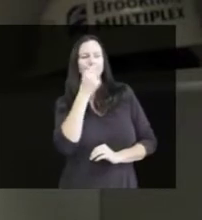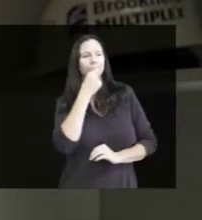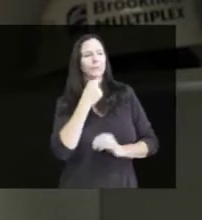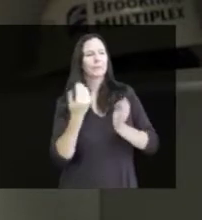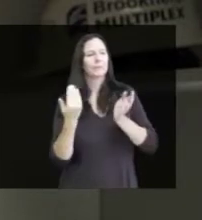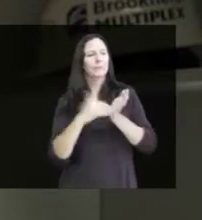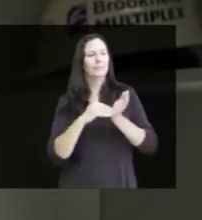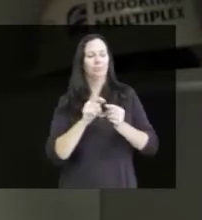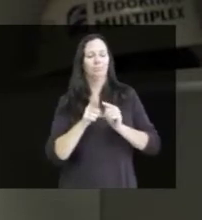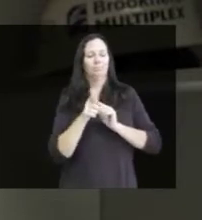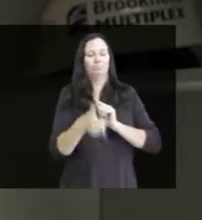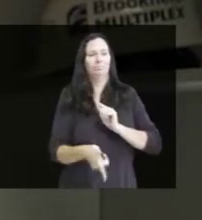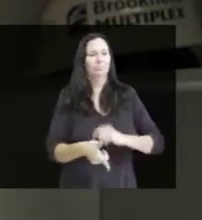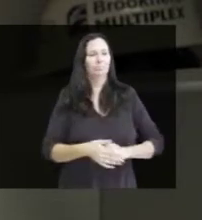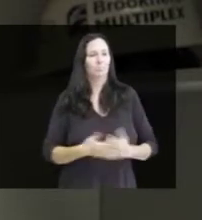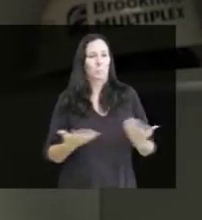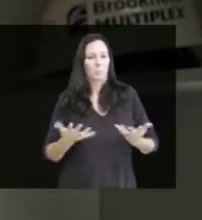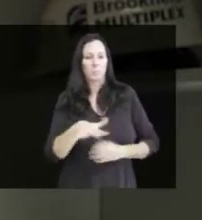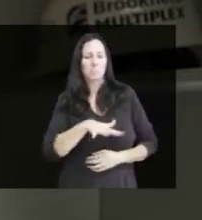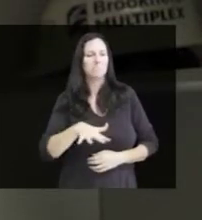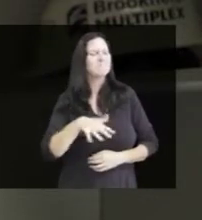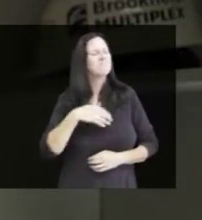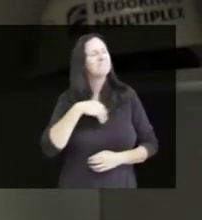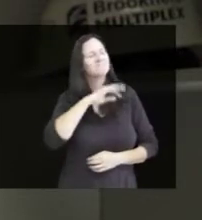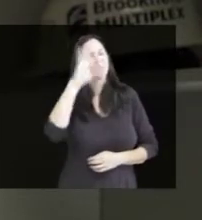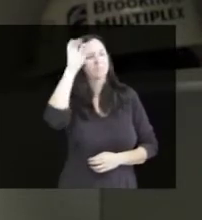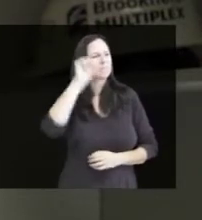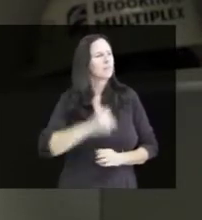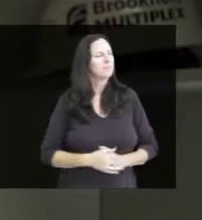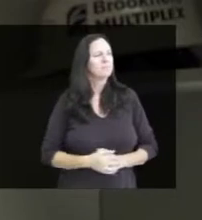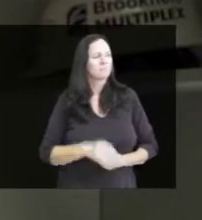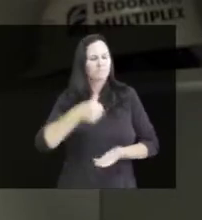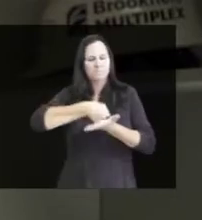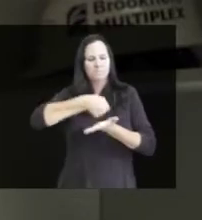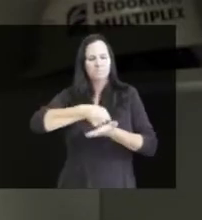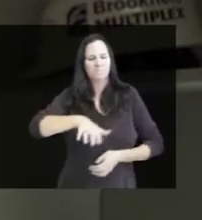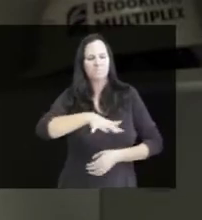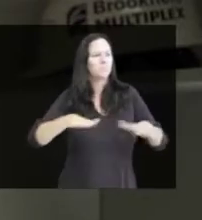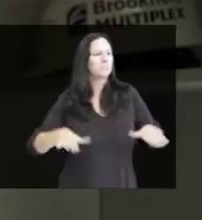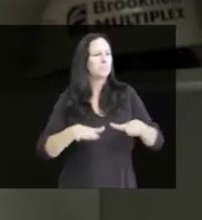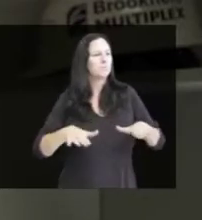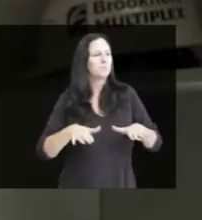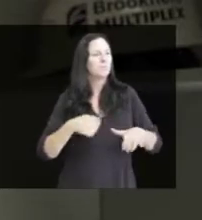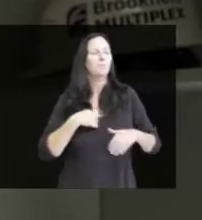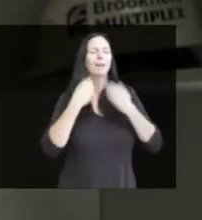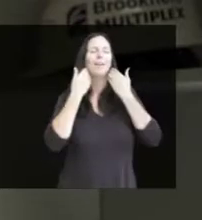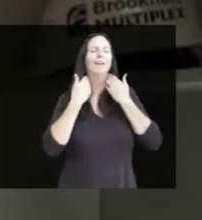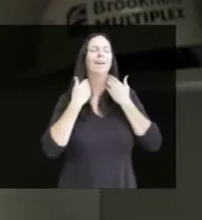and it was just that little few inches, give or take, just where... I can't really remember where.